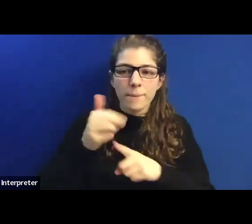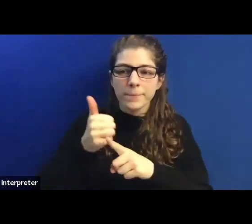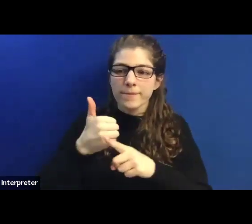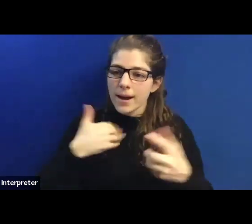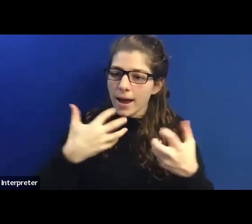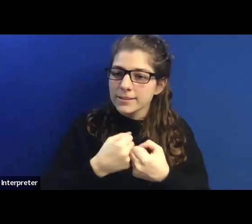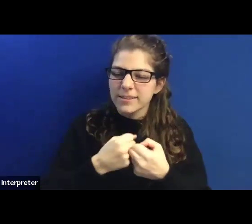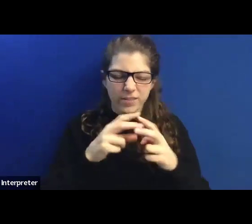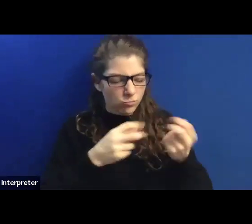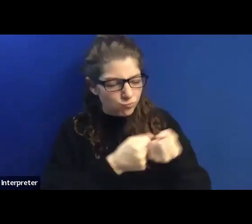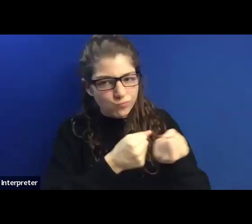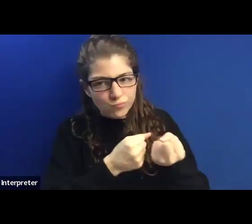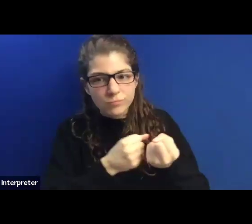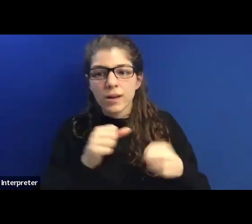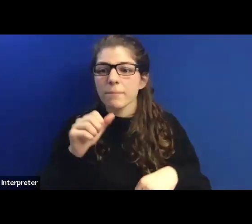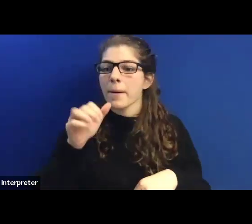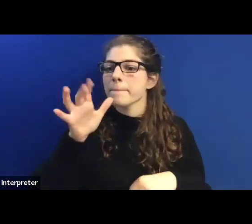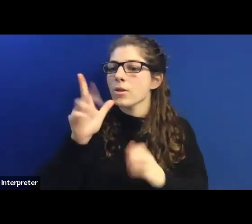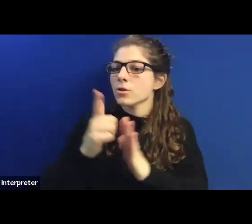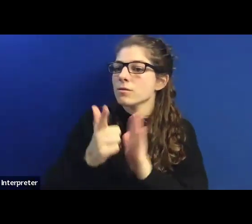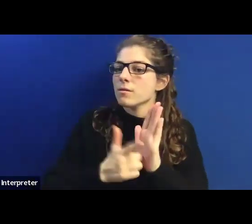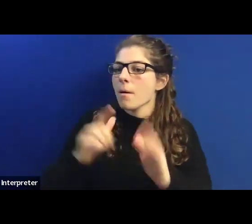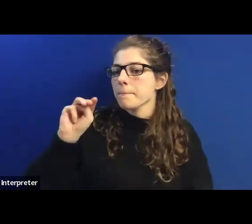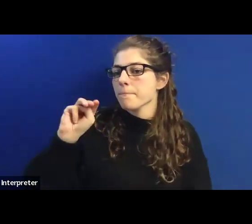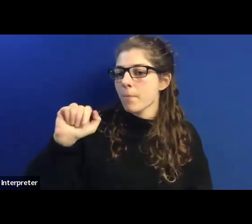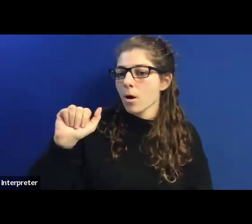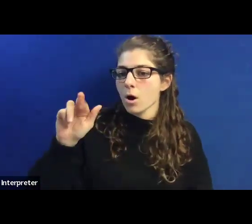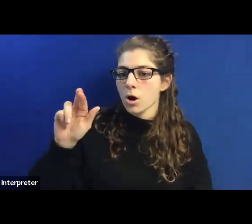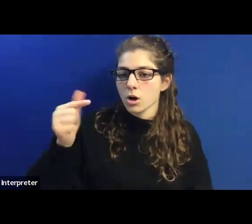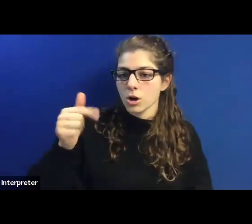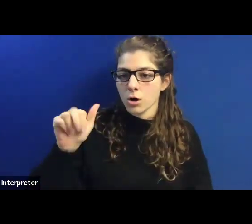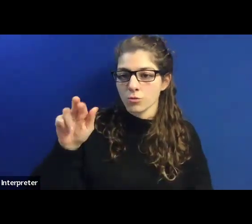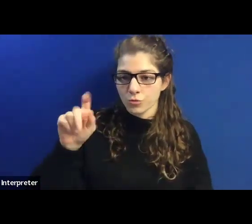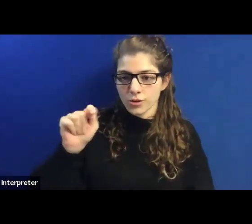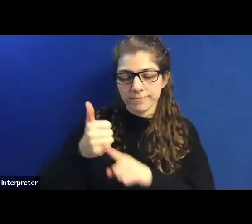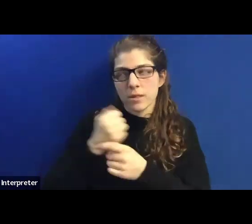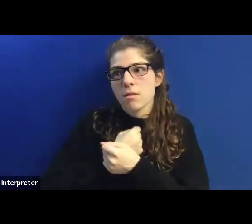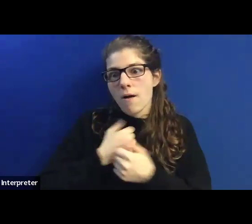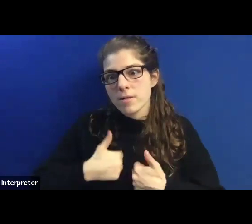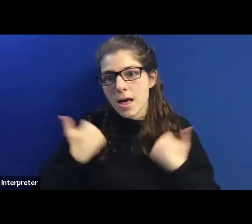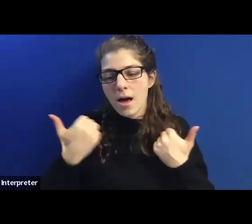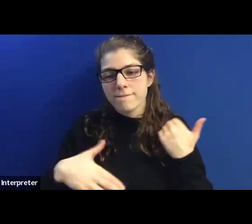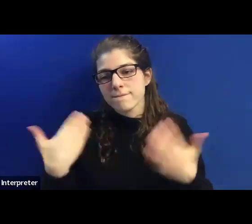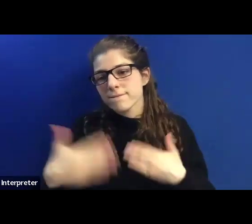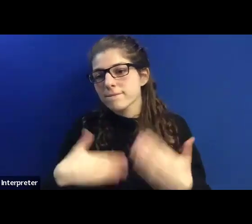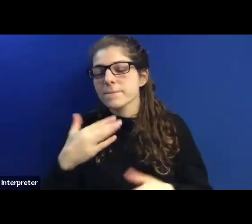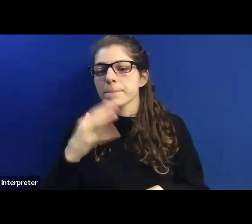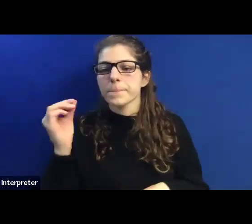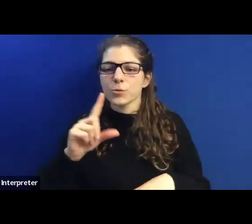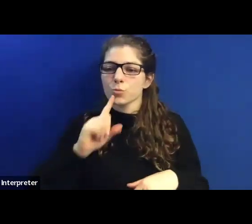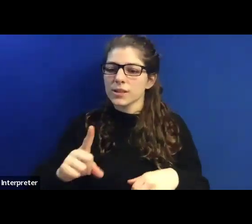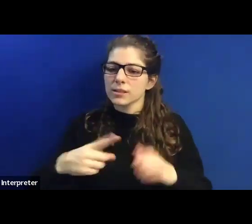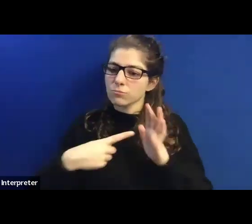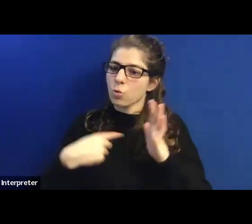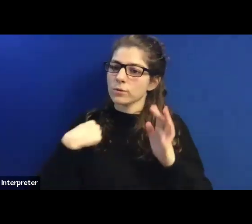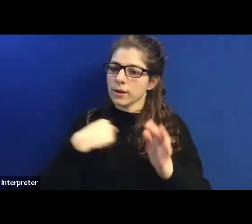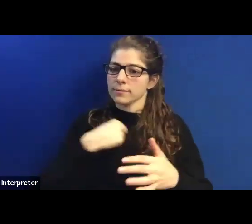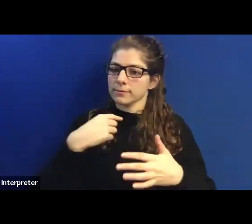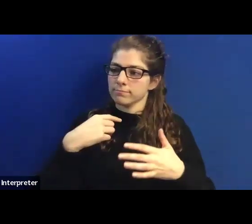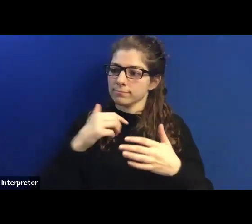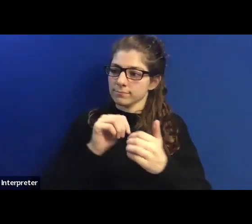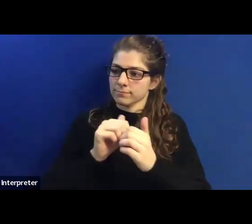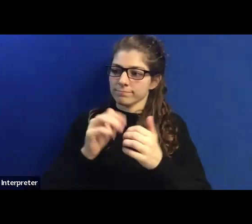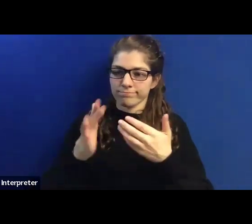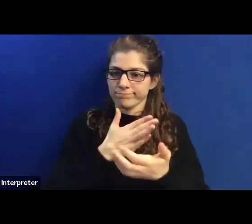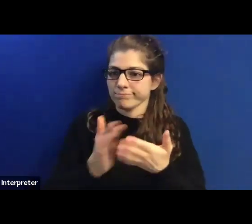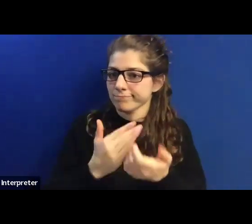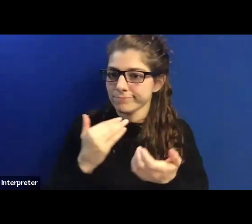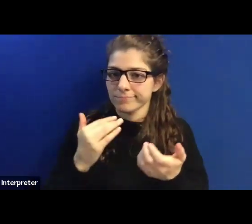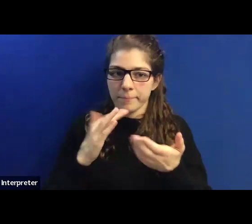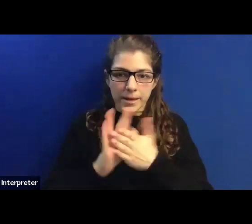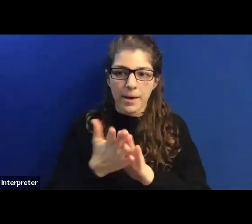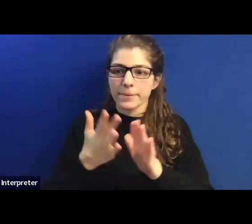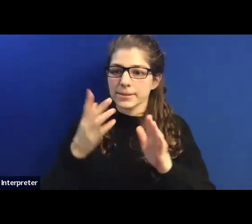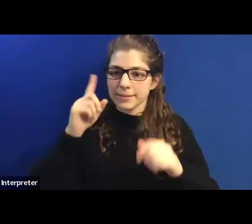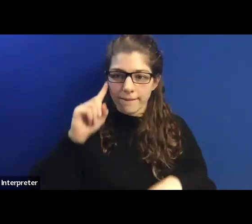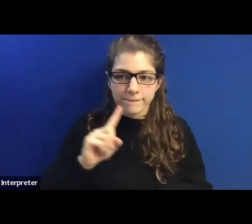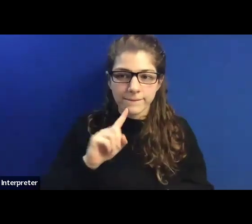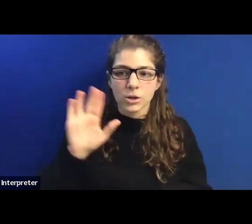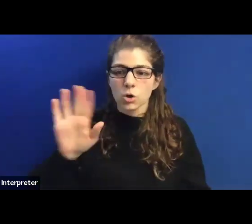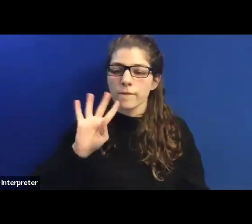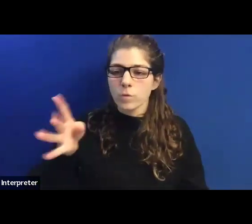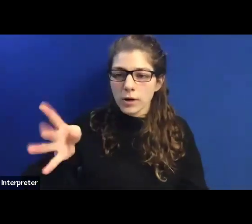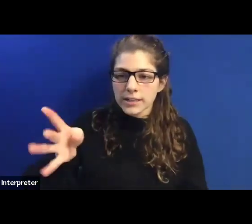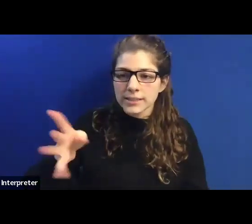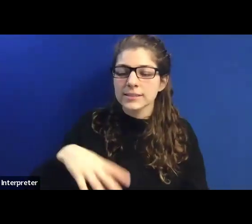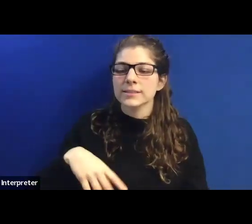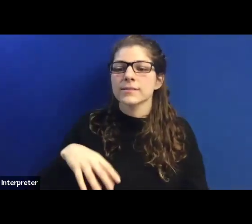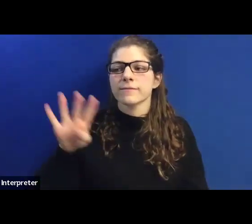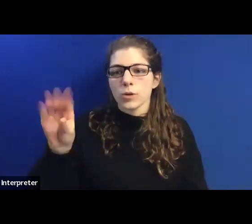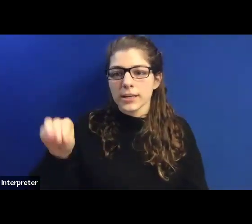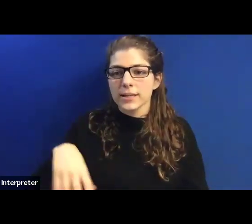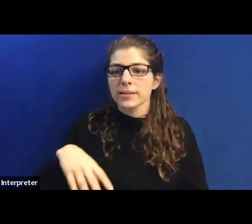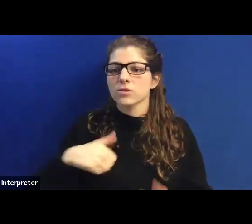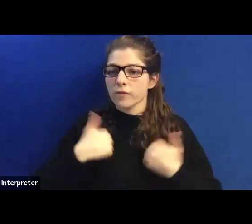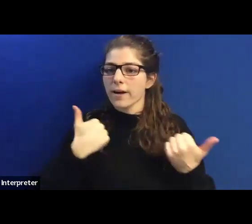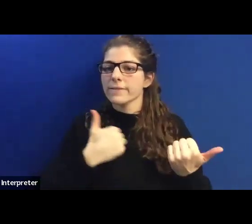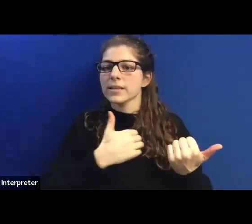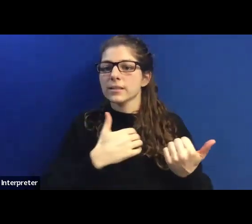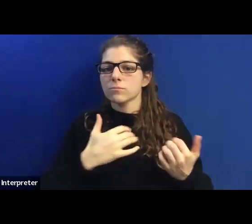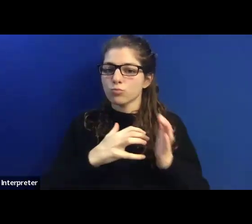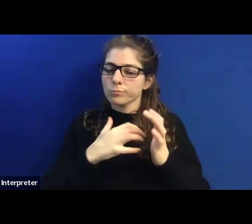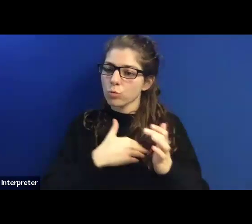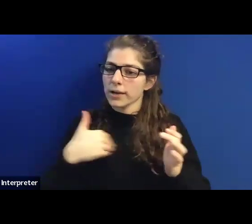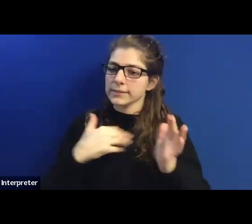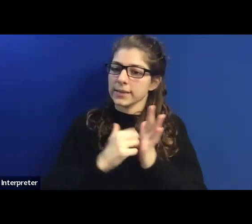And of course my mother-in-law Margaret, who has an incredible love for life and really shows us the way, despite becoming deaf in her 40s, surviving breast cancer, and now tackling dementia.